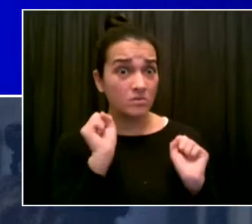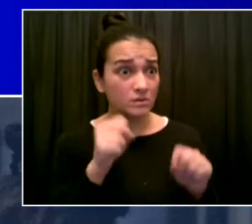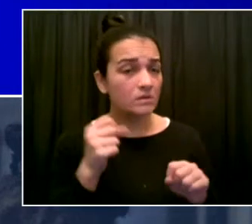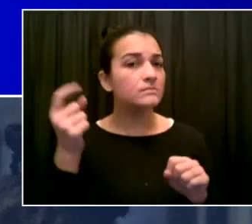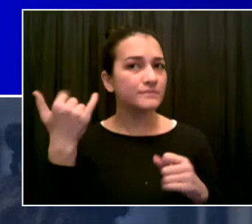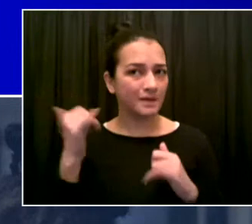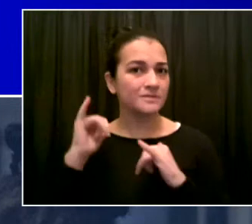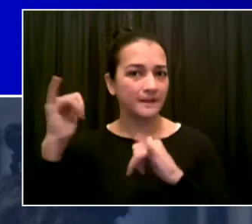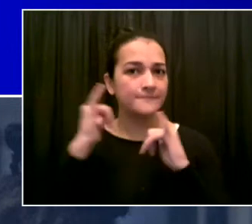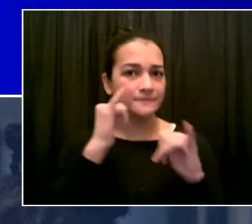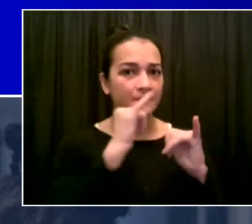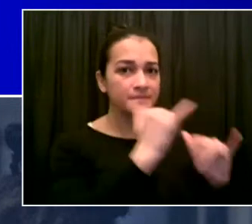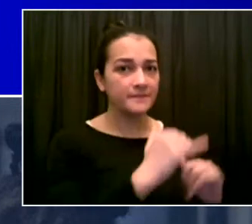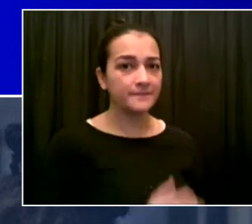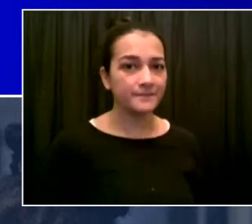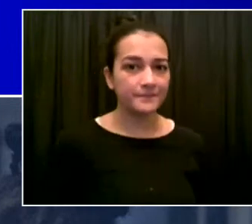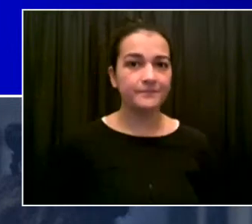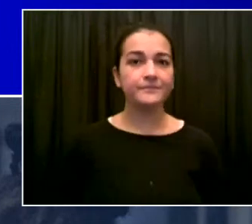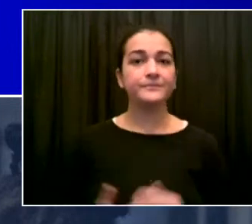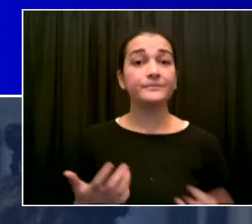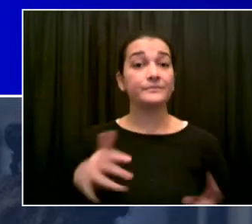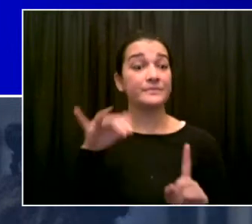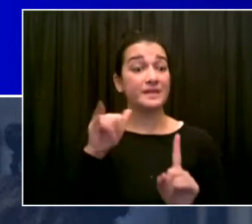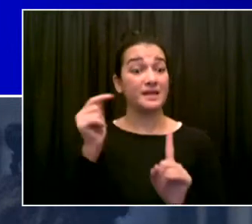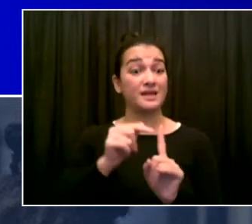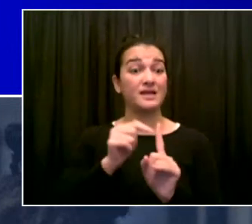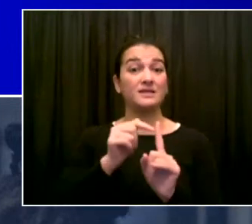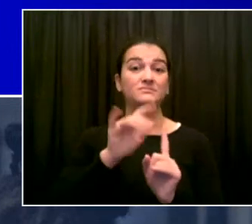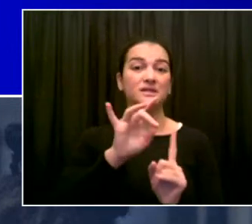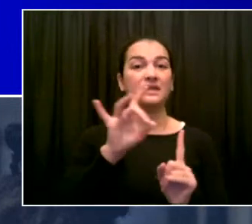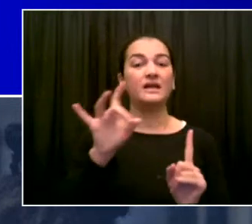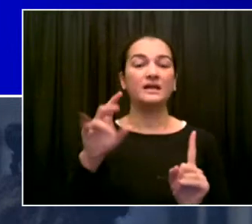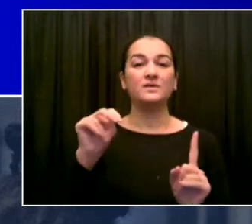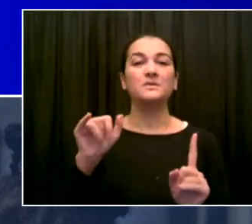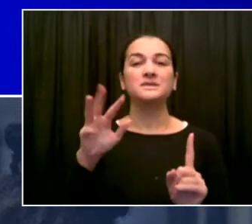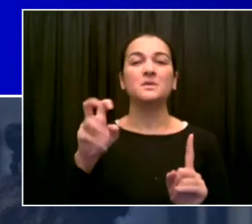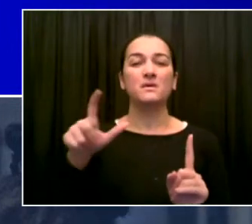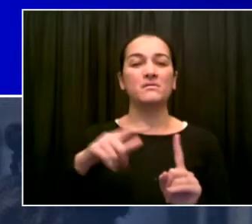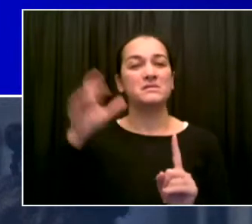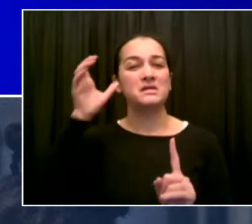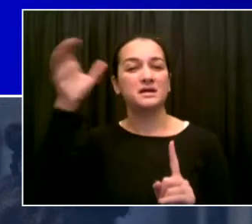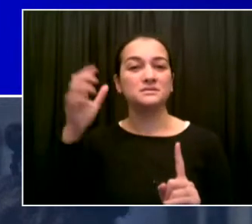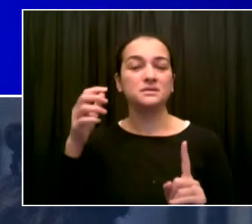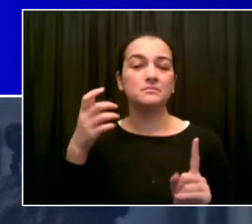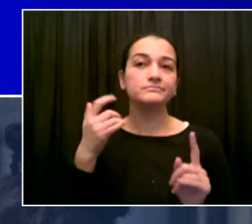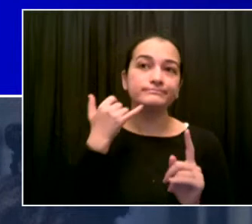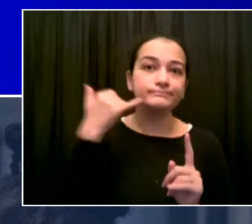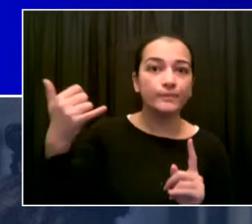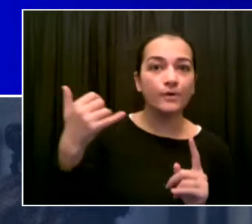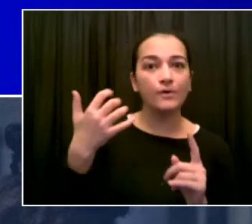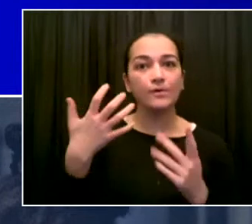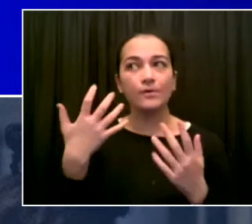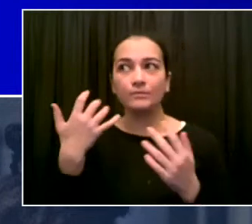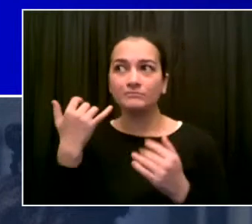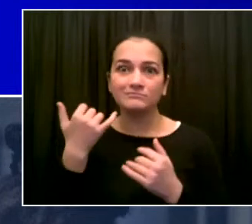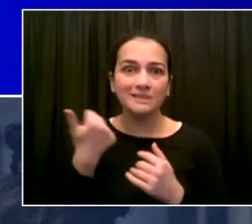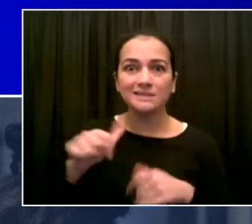APPROACH THAT PROVIDES